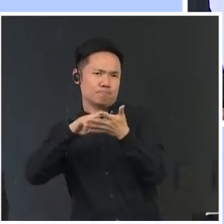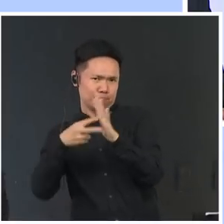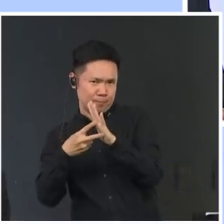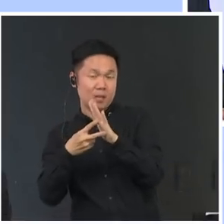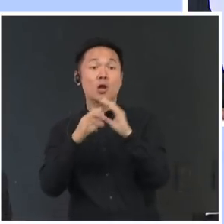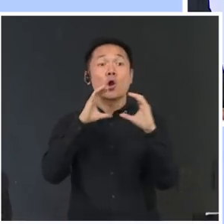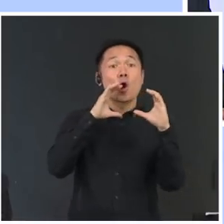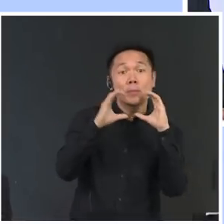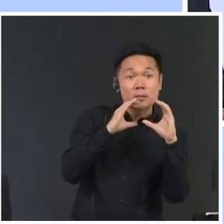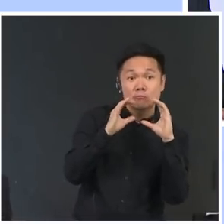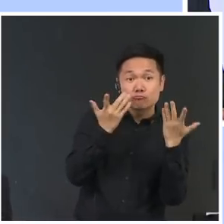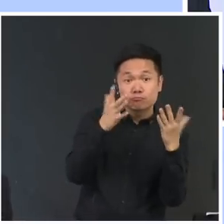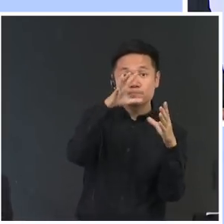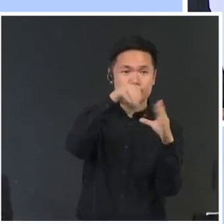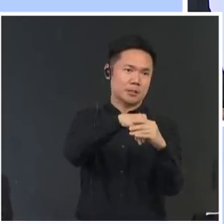Now Article 2, the definition of